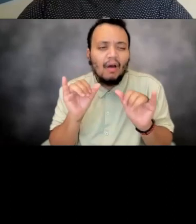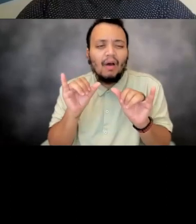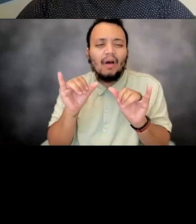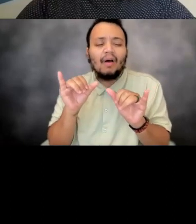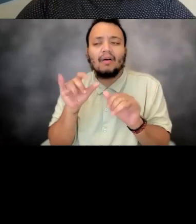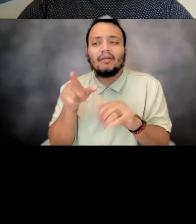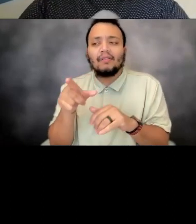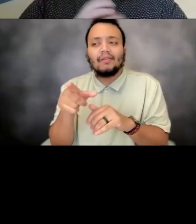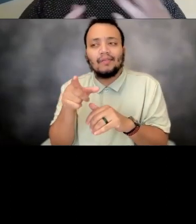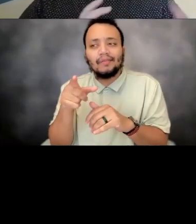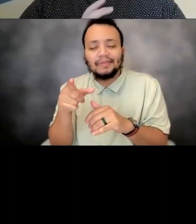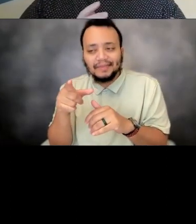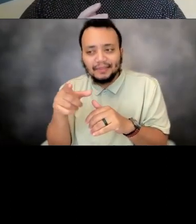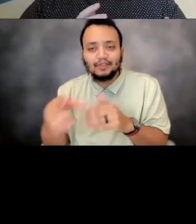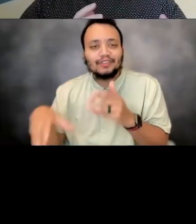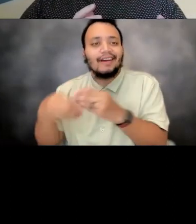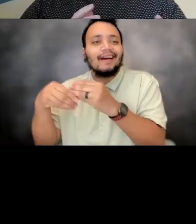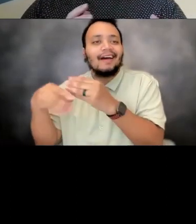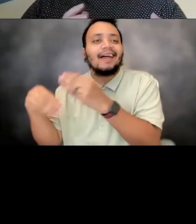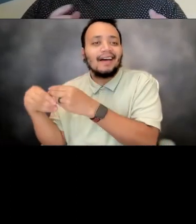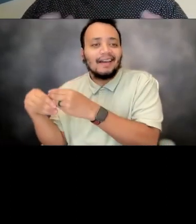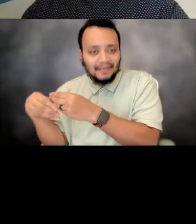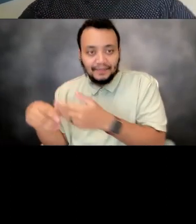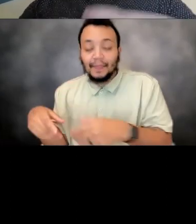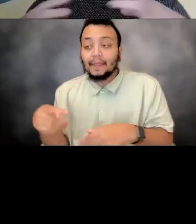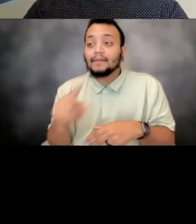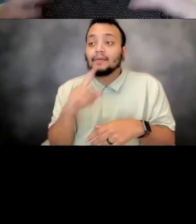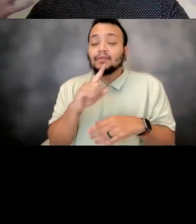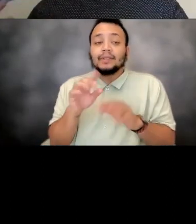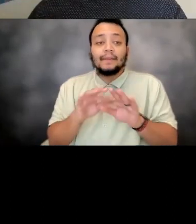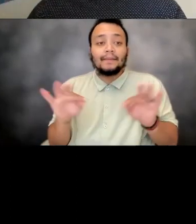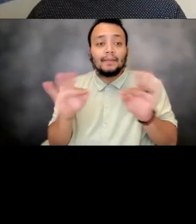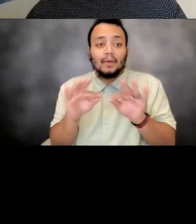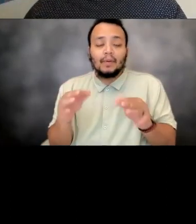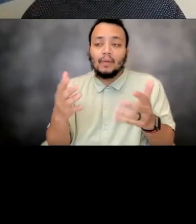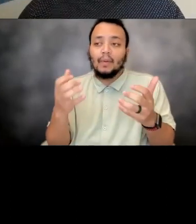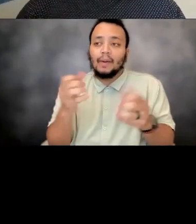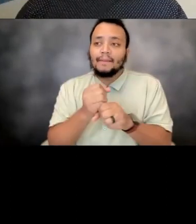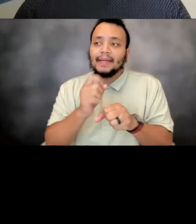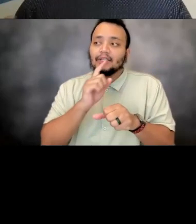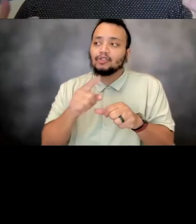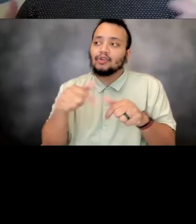we, it was important to us that these be open to trans and nonbinary community,